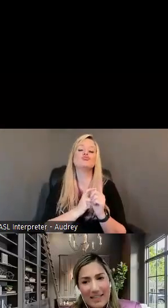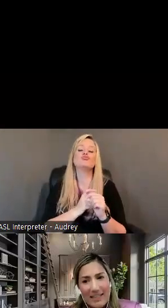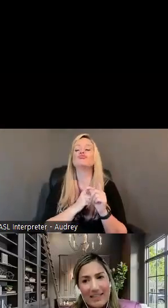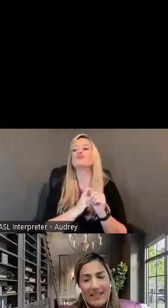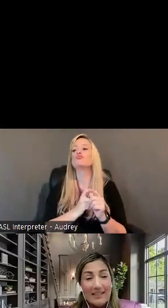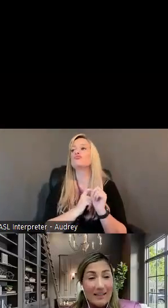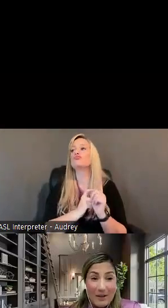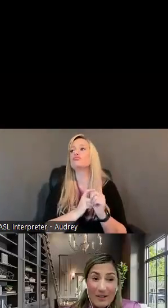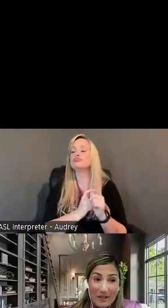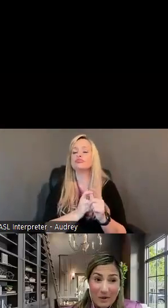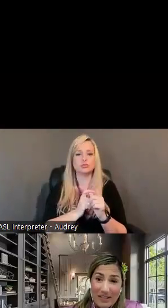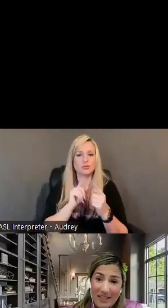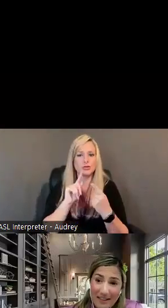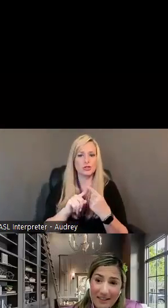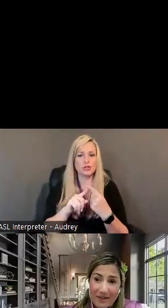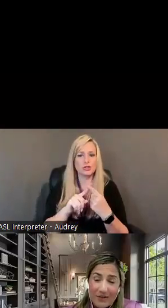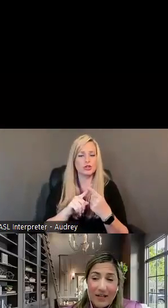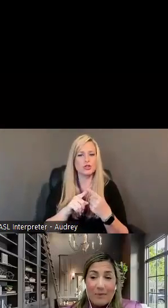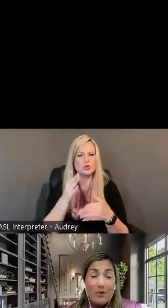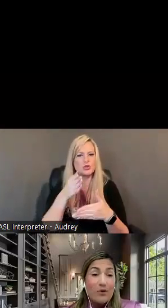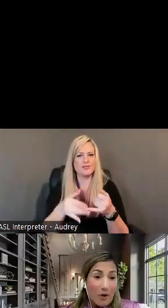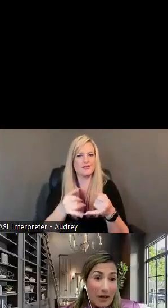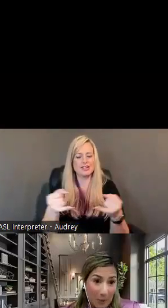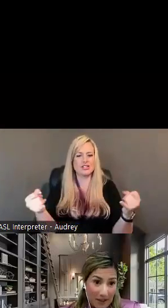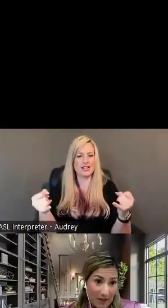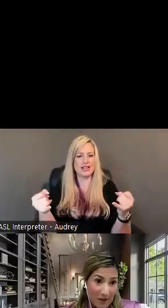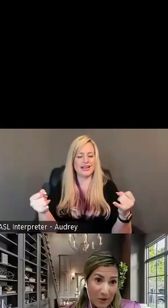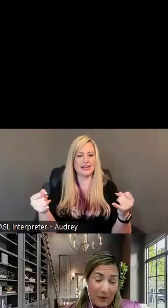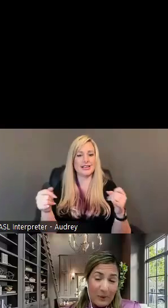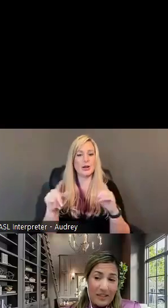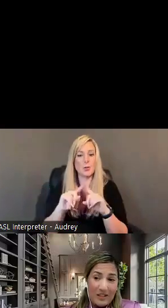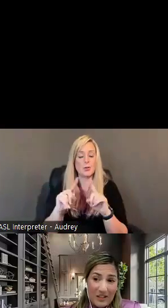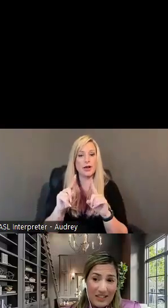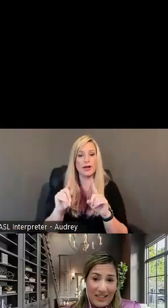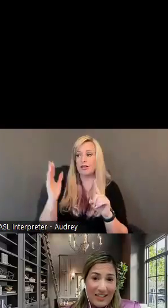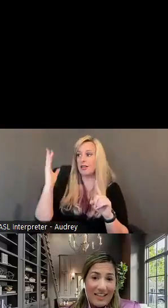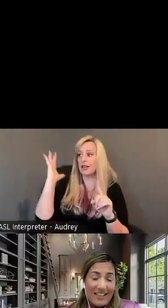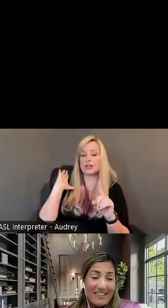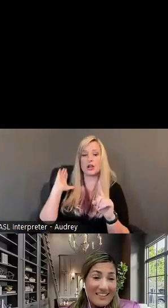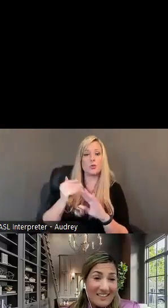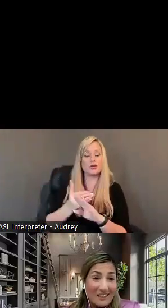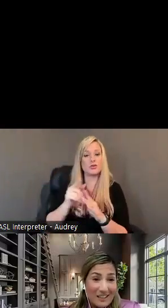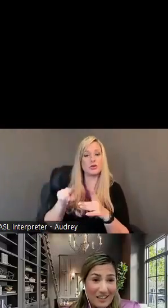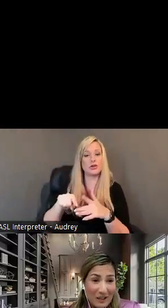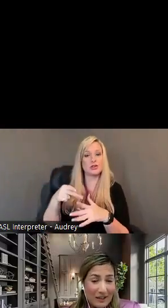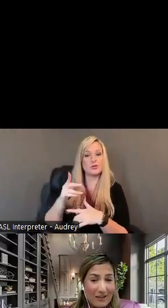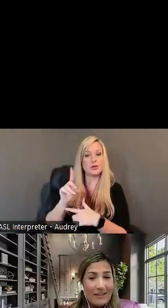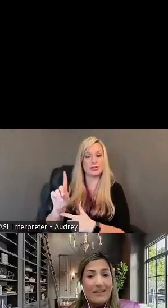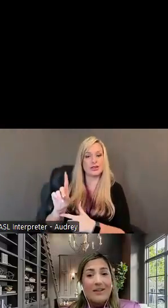decade as a health system executive, before I went and started my PhD, and as a clinician,